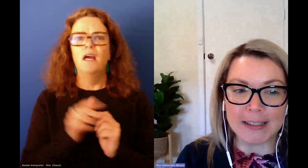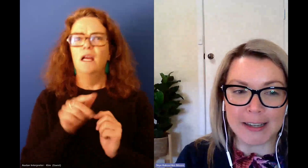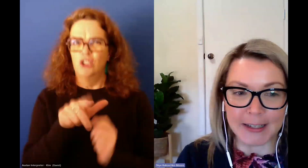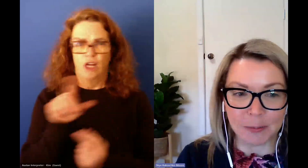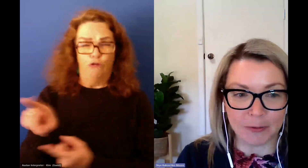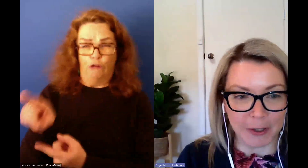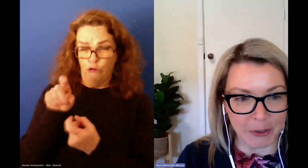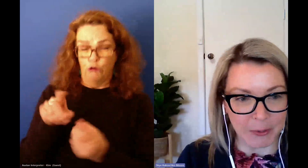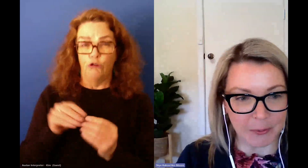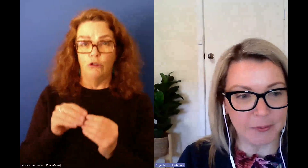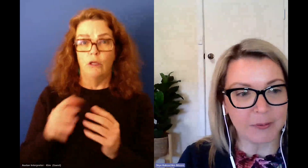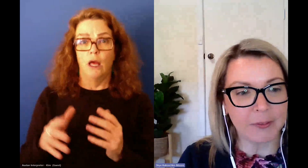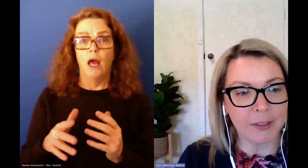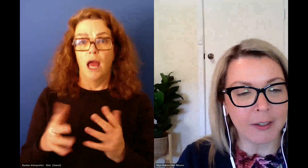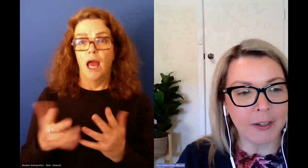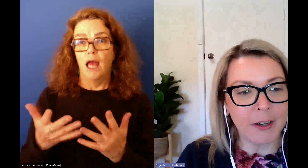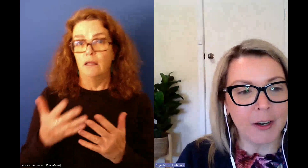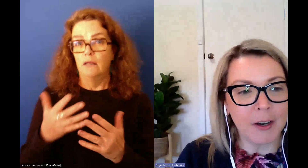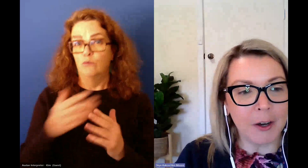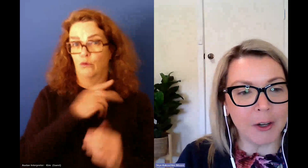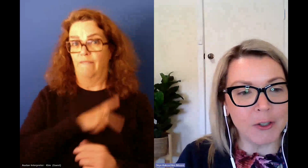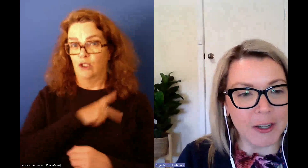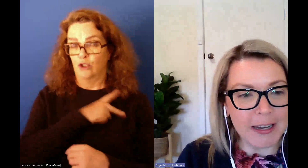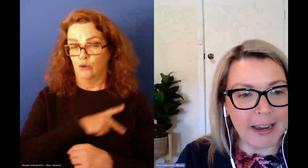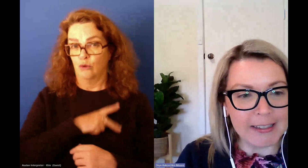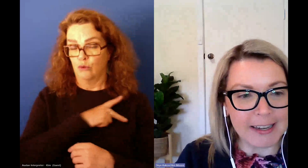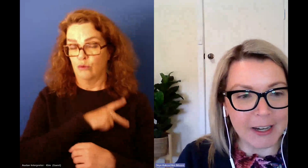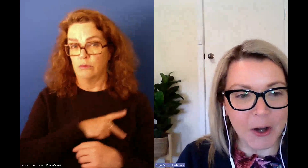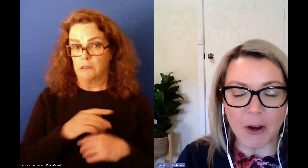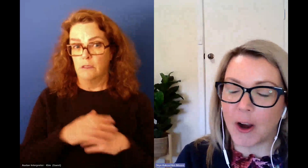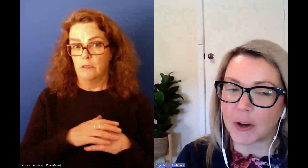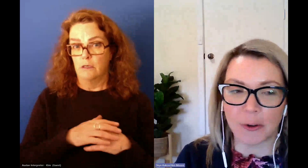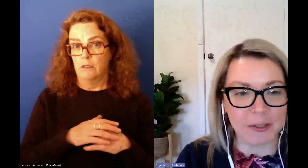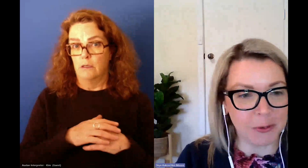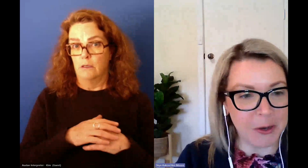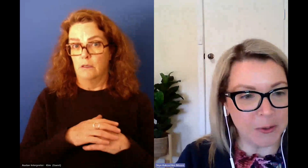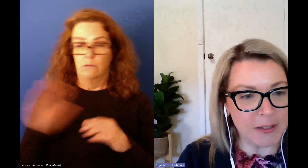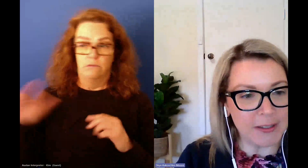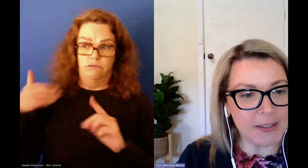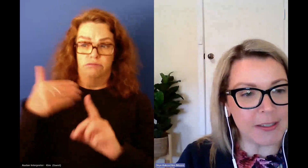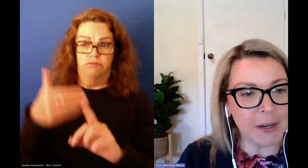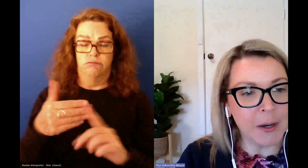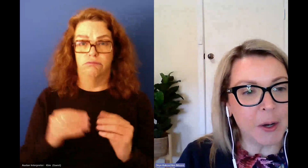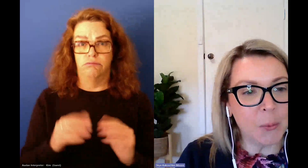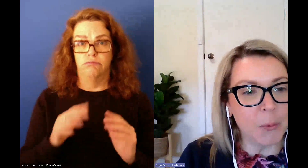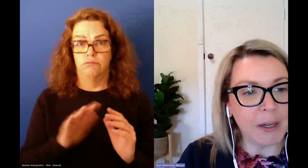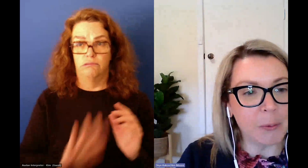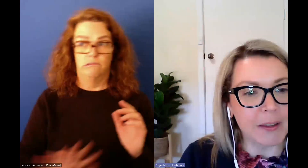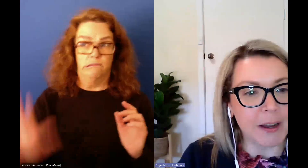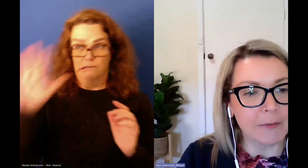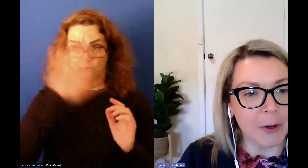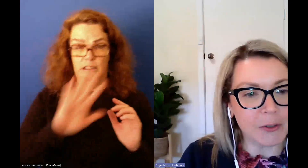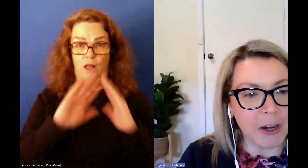and CX professional. Her journey has taken her across three continents working with a diverse